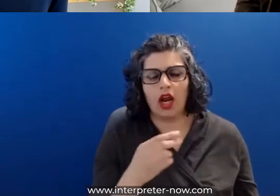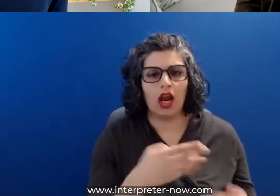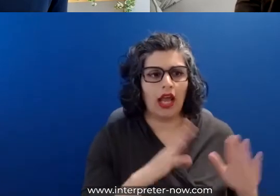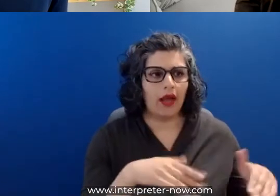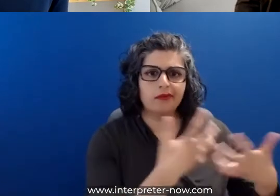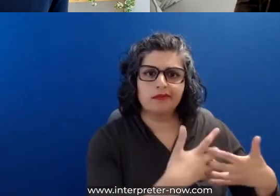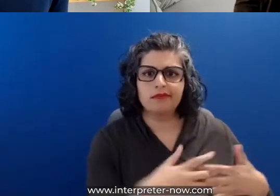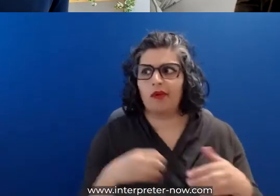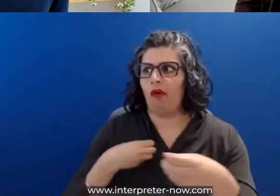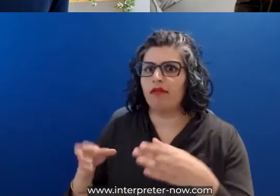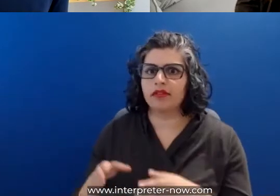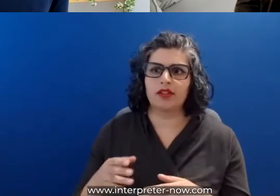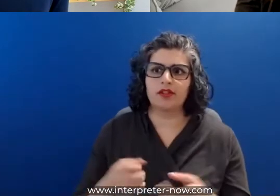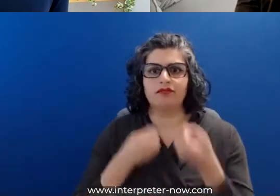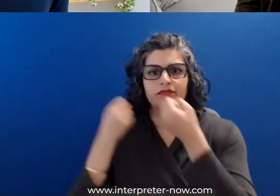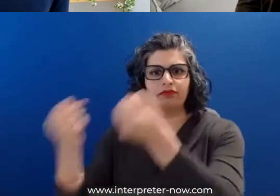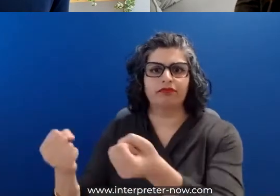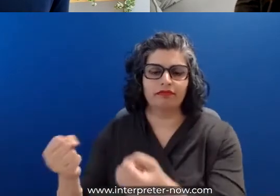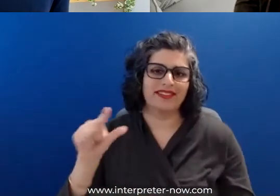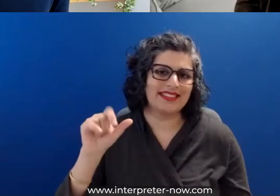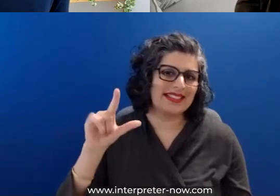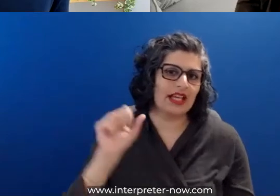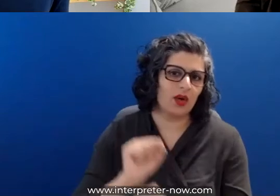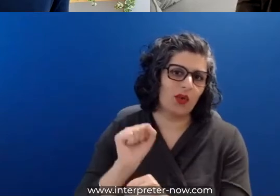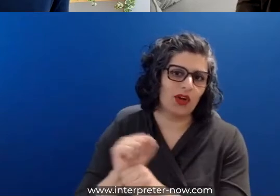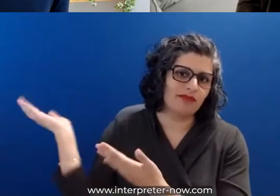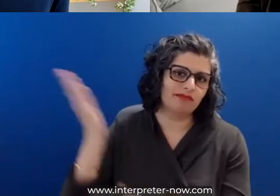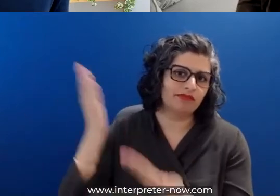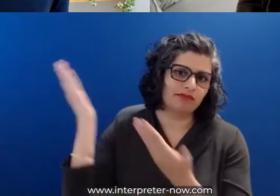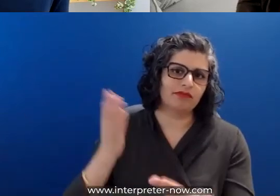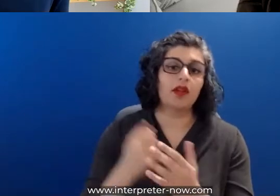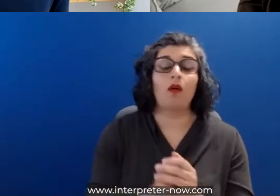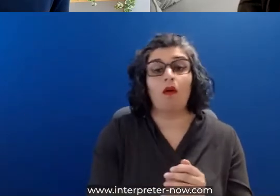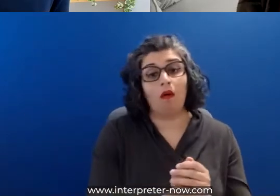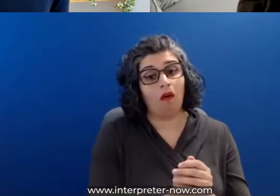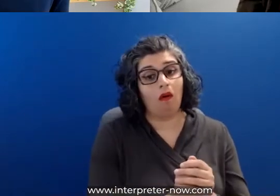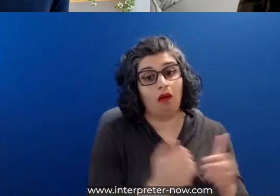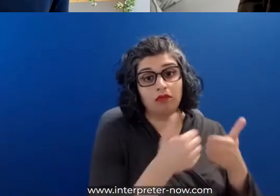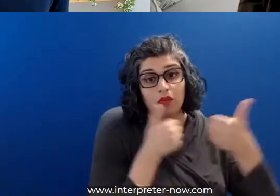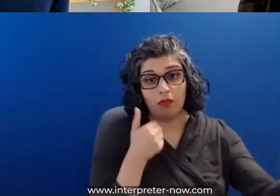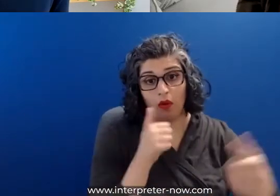on the road, like for gig workers doing deliveries. Or jobs that allow for remote work from home.